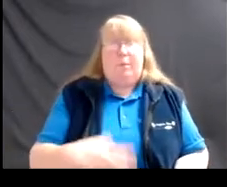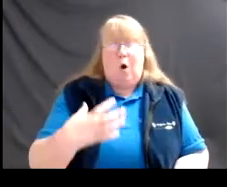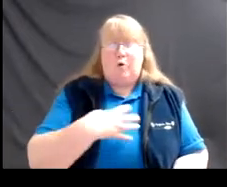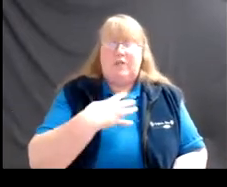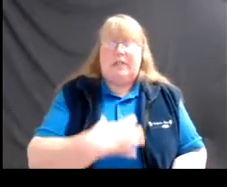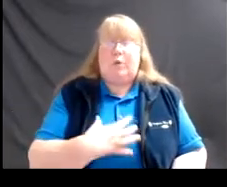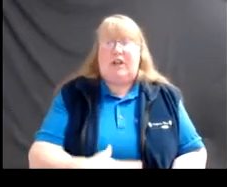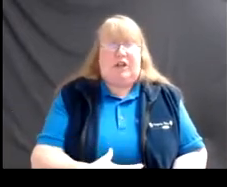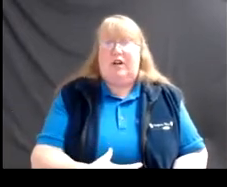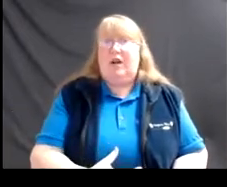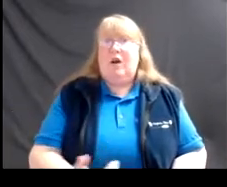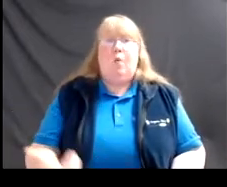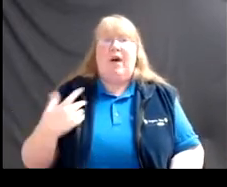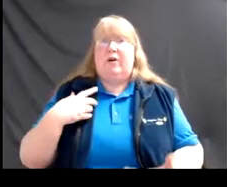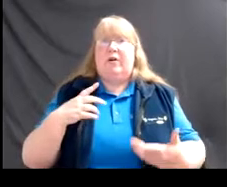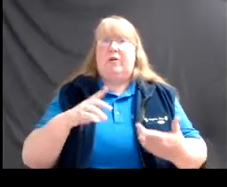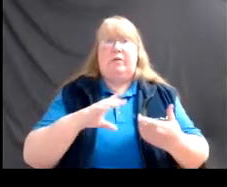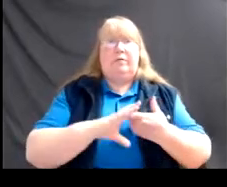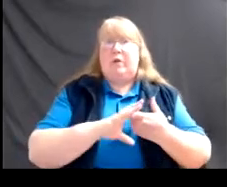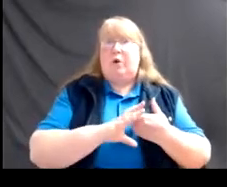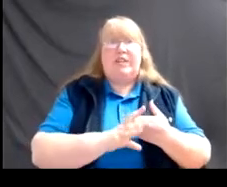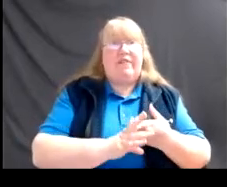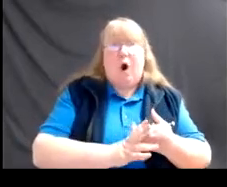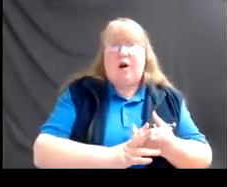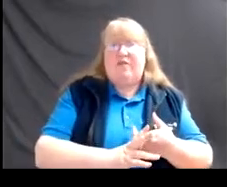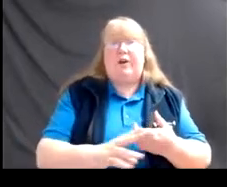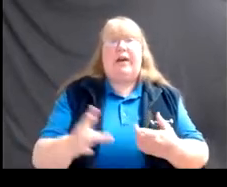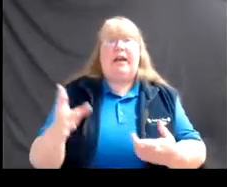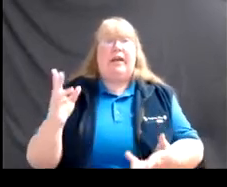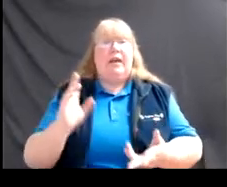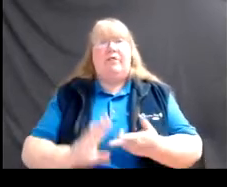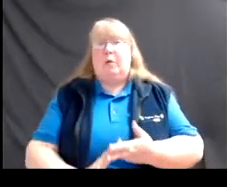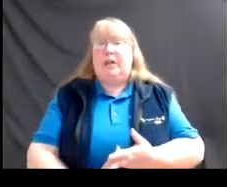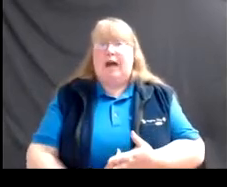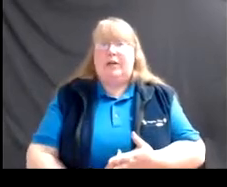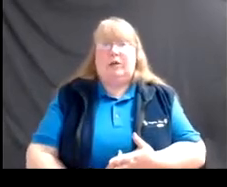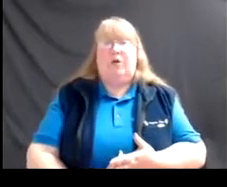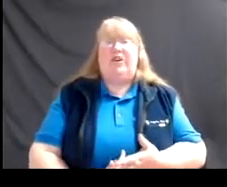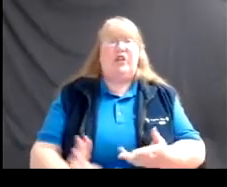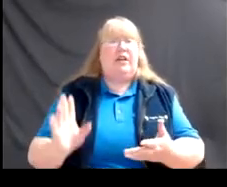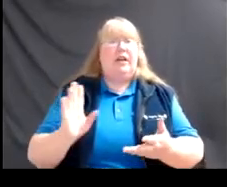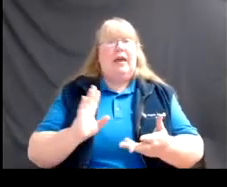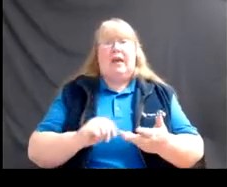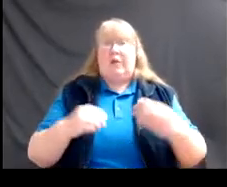own situation. Whether you are deaf or hard of hearing, if you are blind or low vision, if you